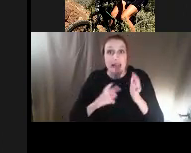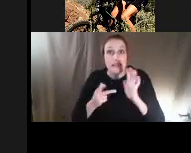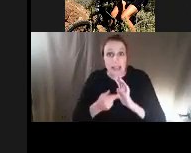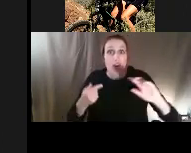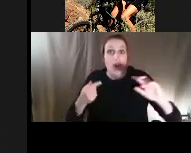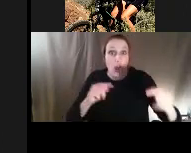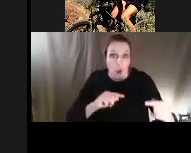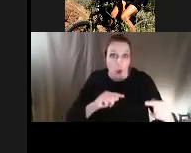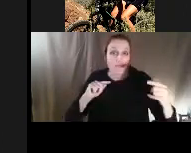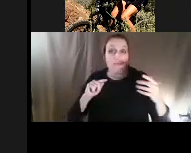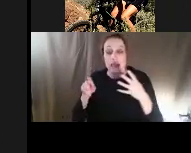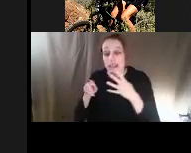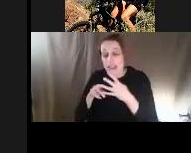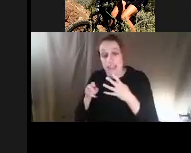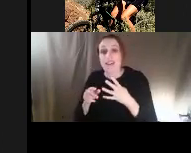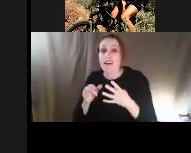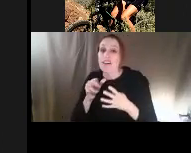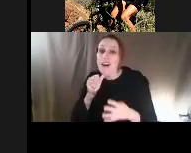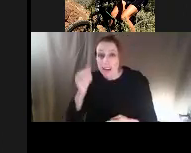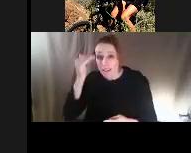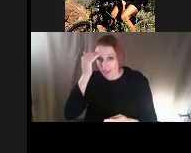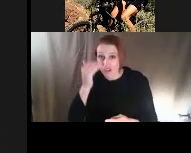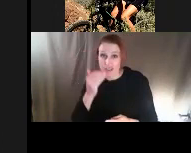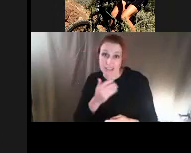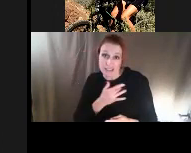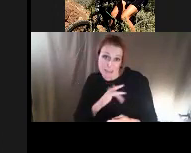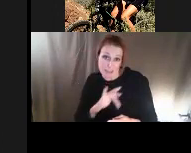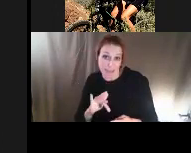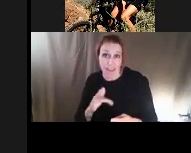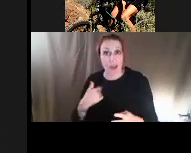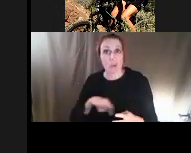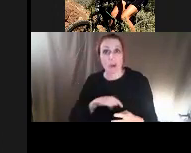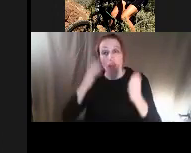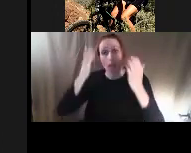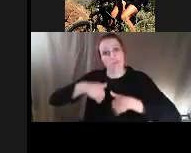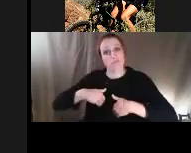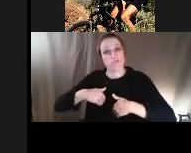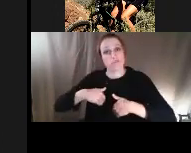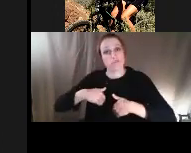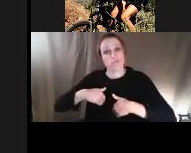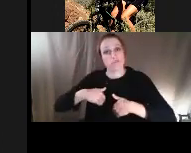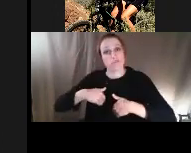unconscious and people who give them don't know what